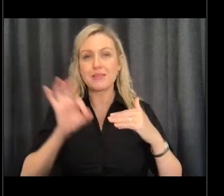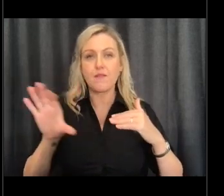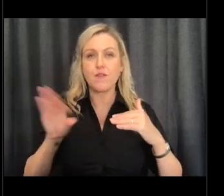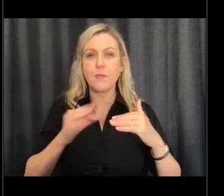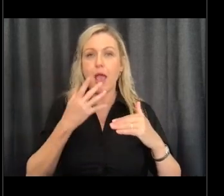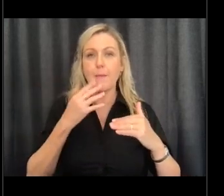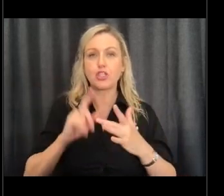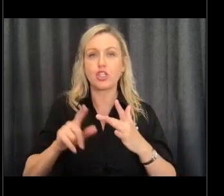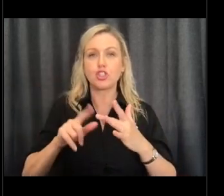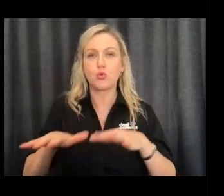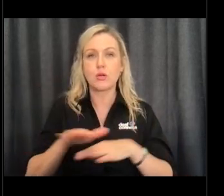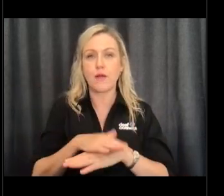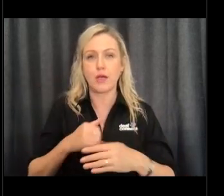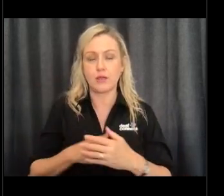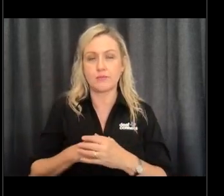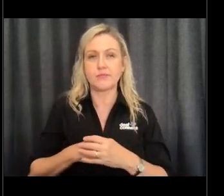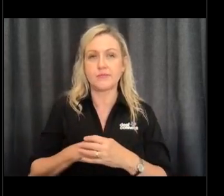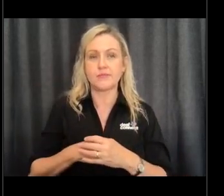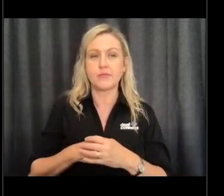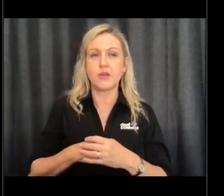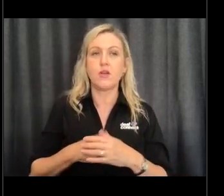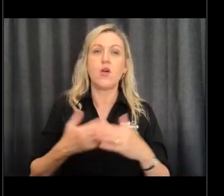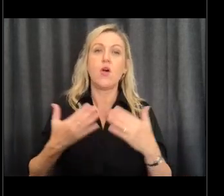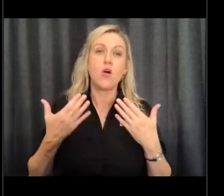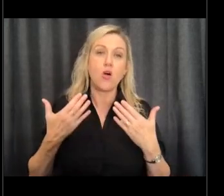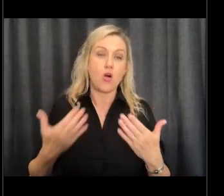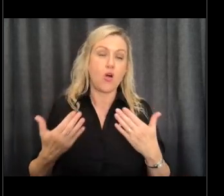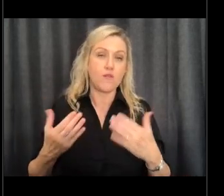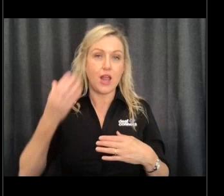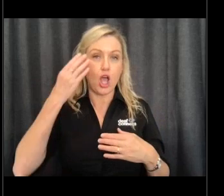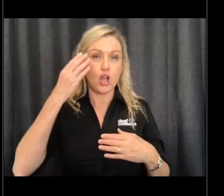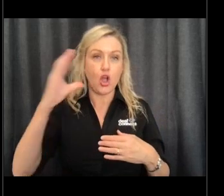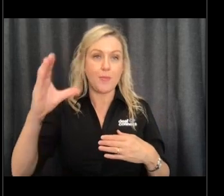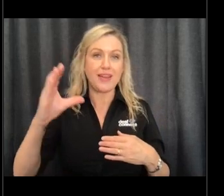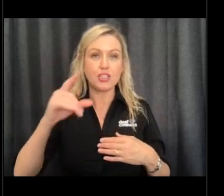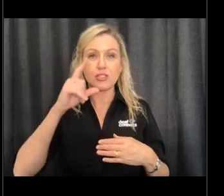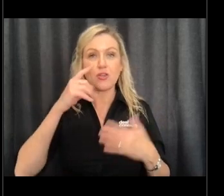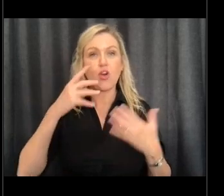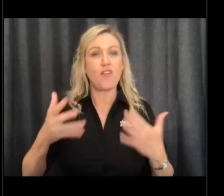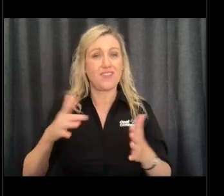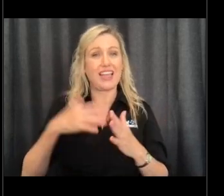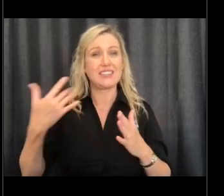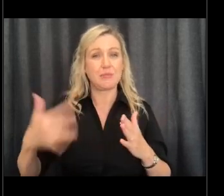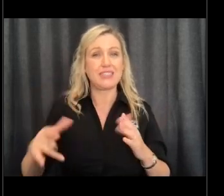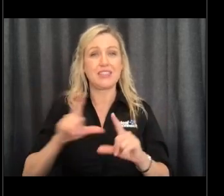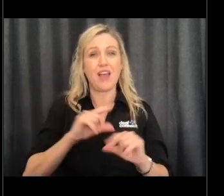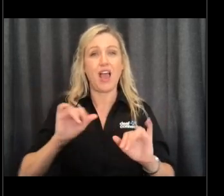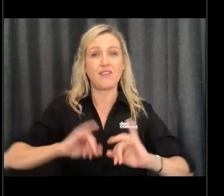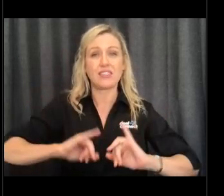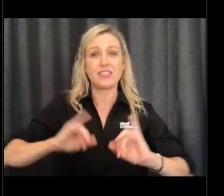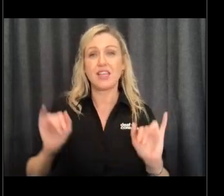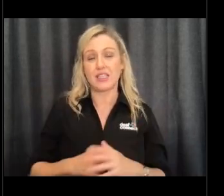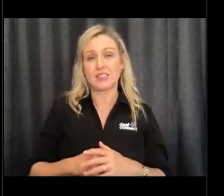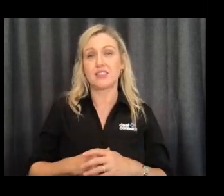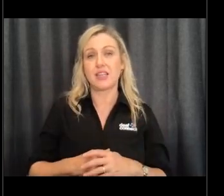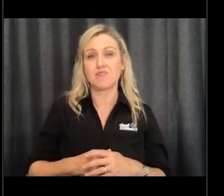I tend to find accommodation can be very expensive following a disaster and that amount can add